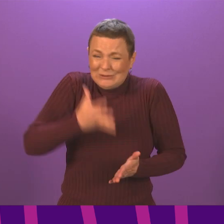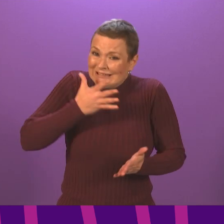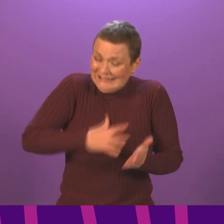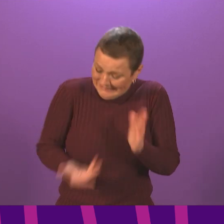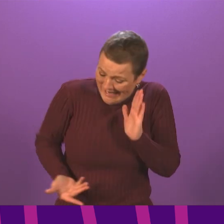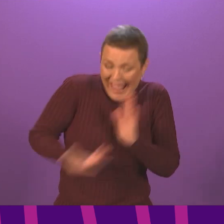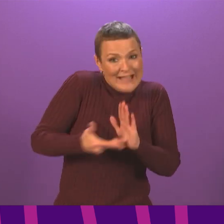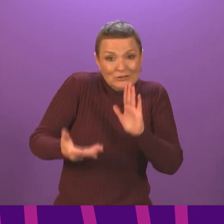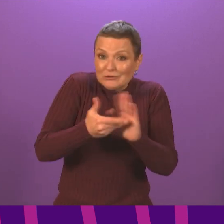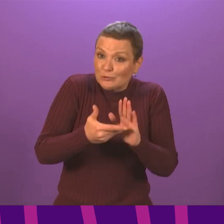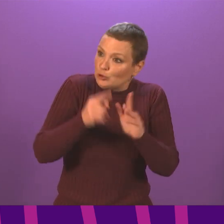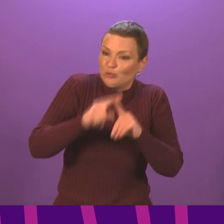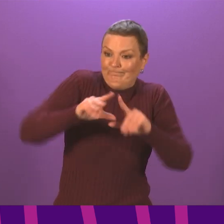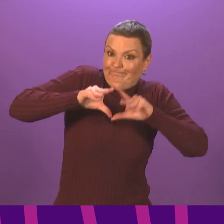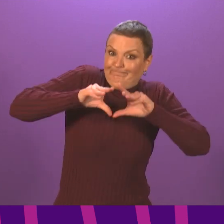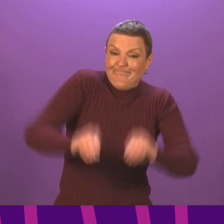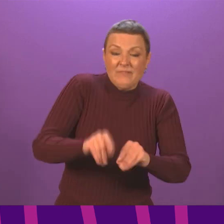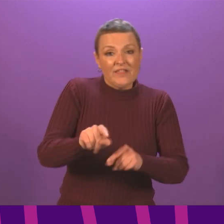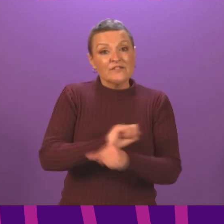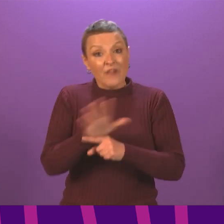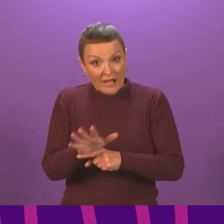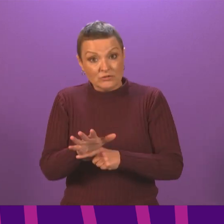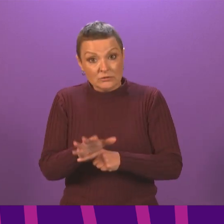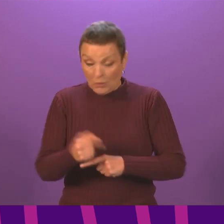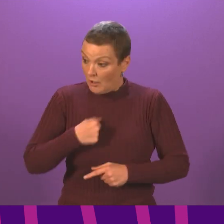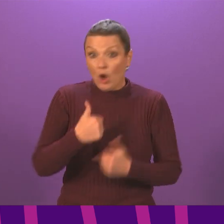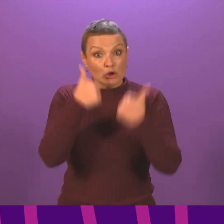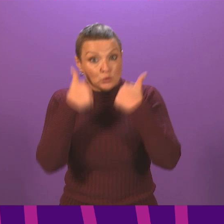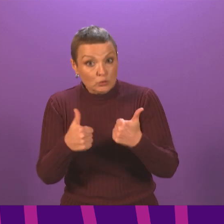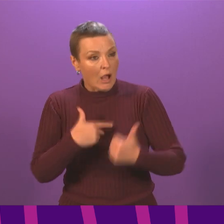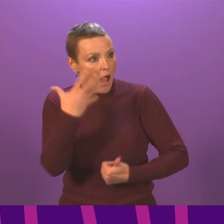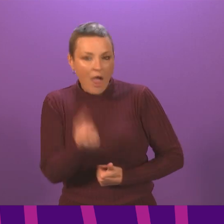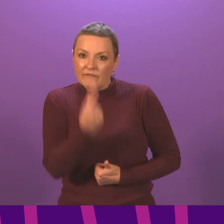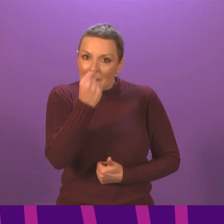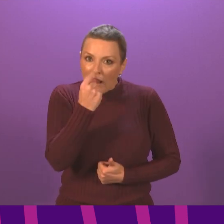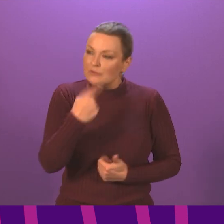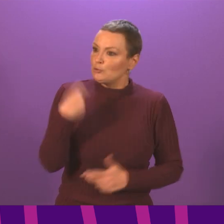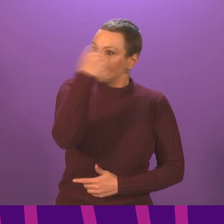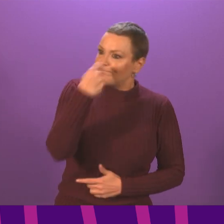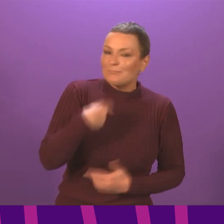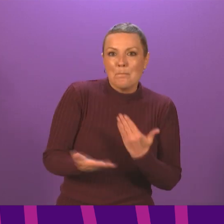are needed to fight the virus. Our increased capability to test more people, more often,